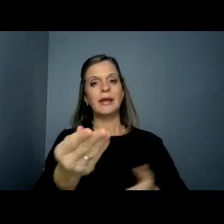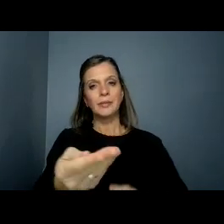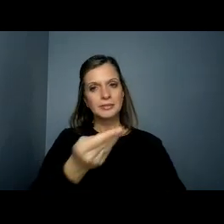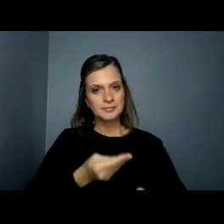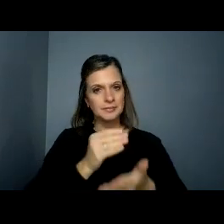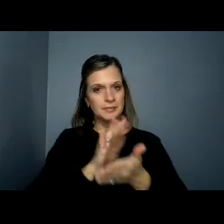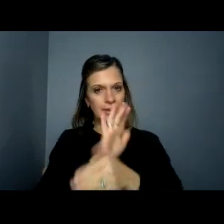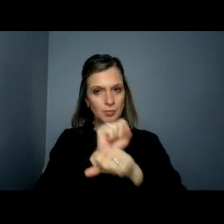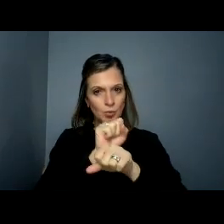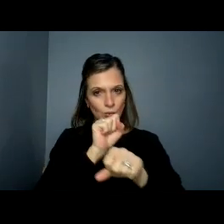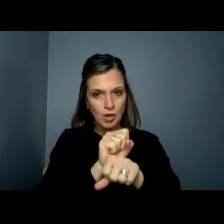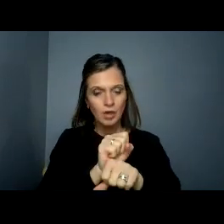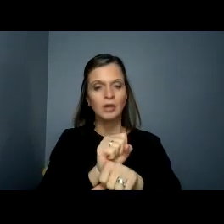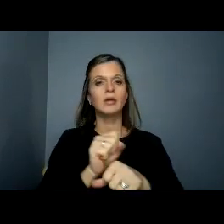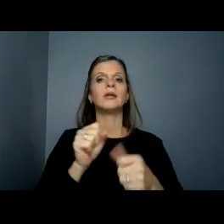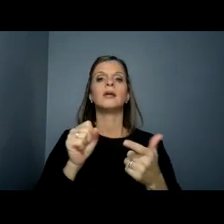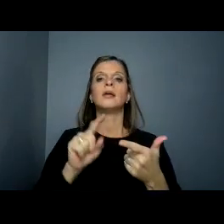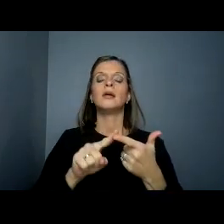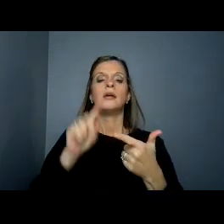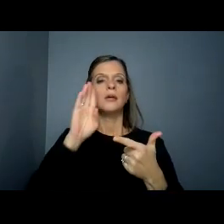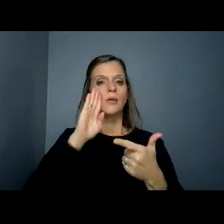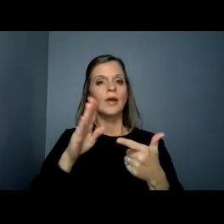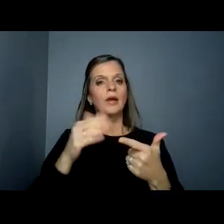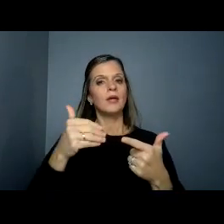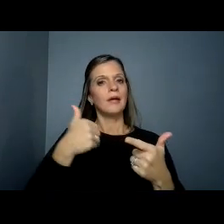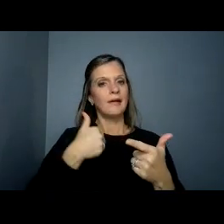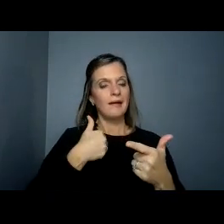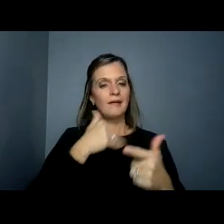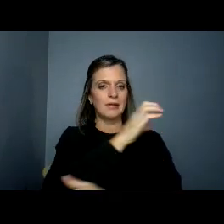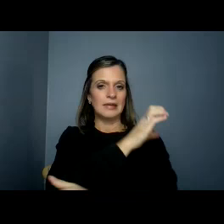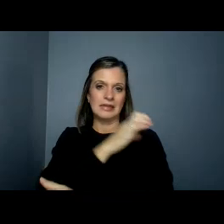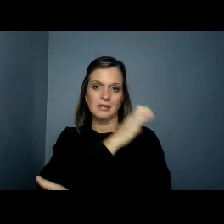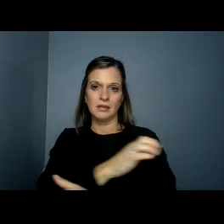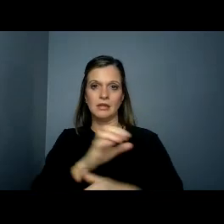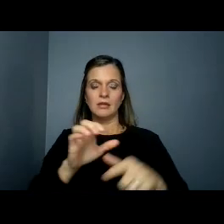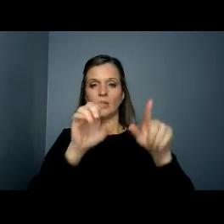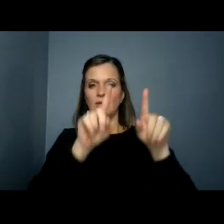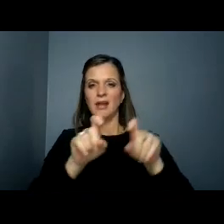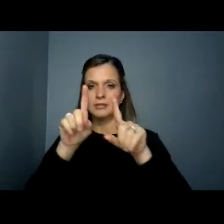they'll get the clinical analysis form and give us as much information as they can.